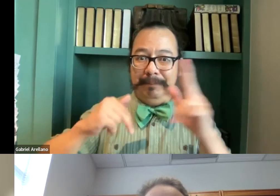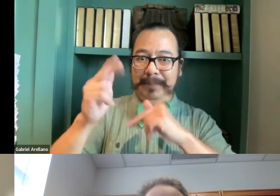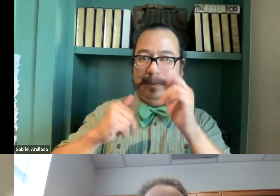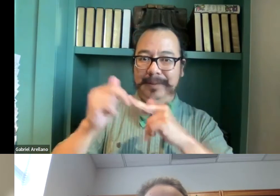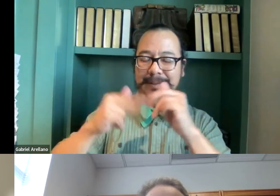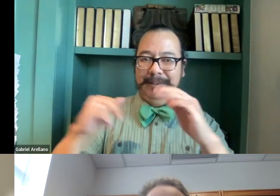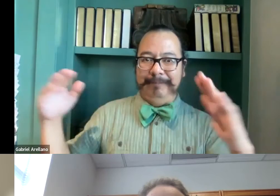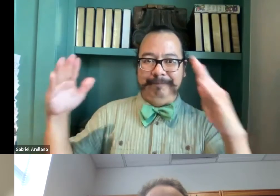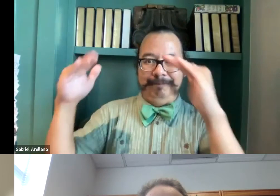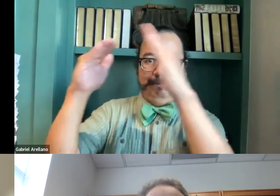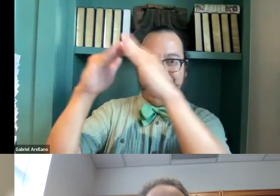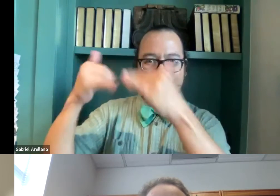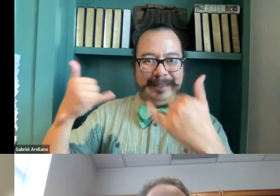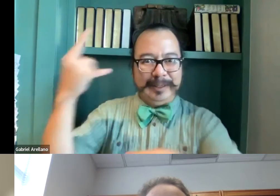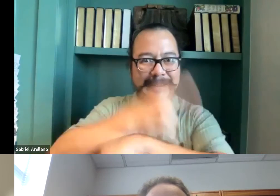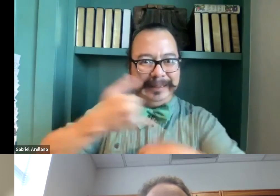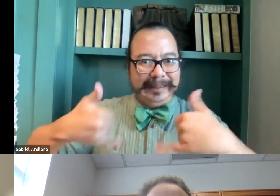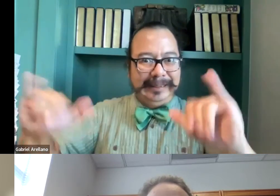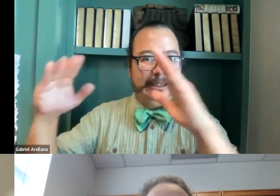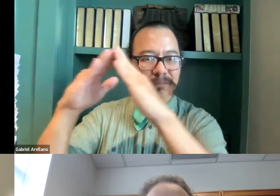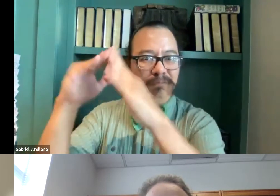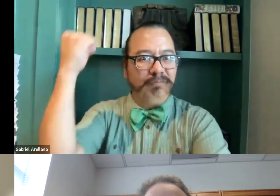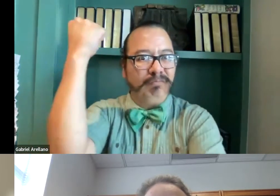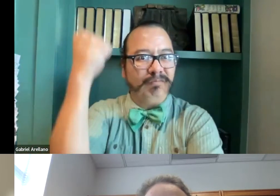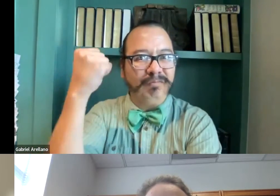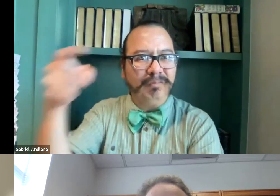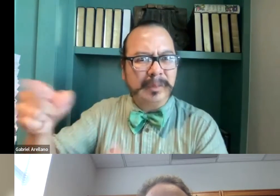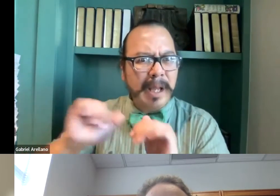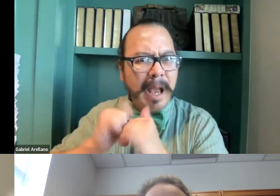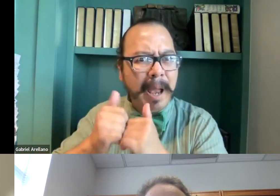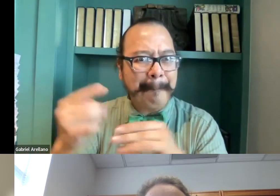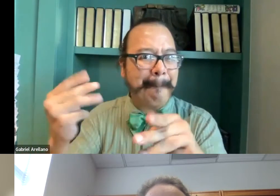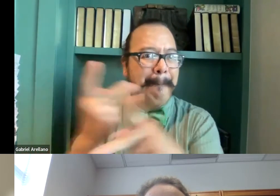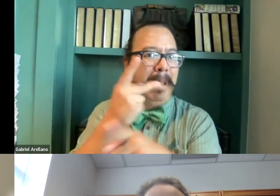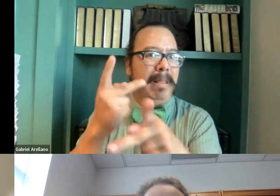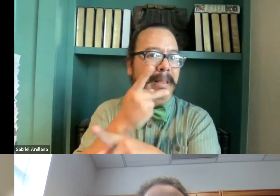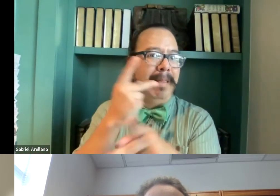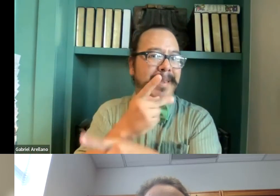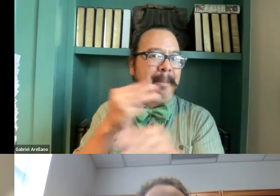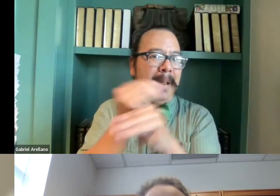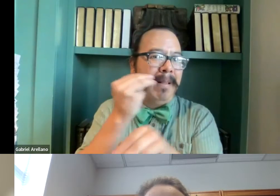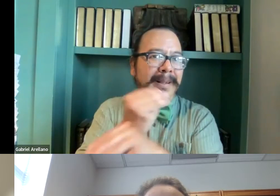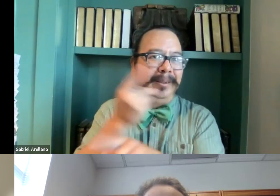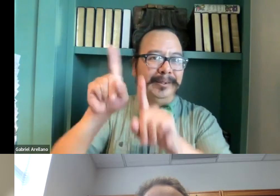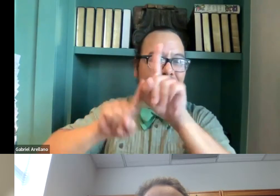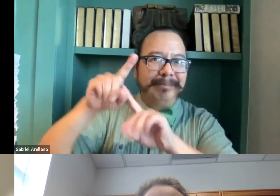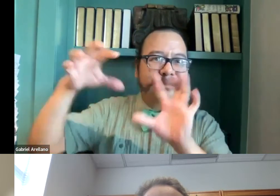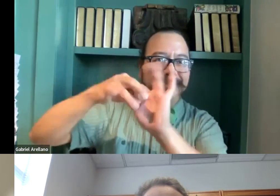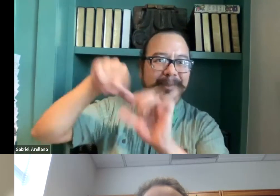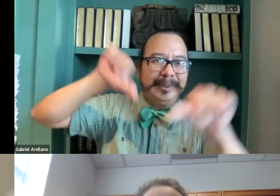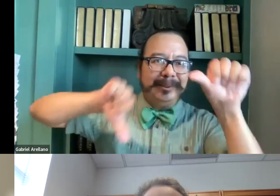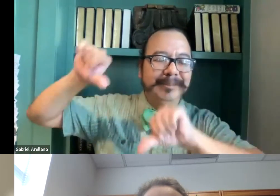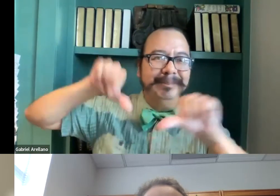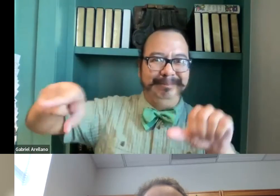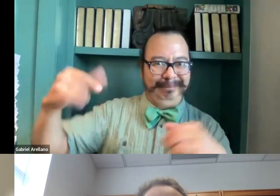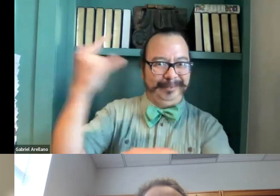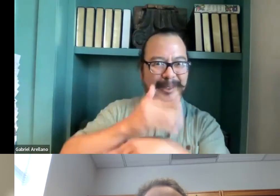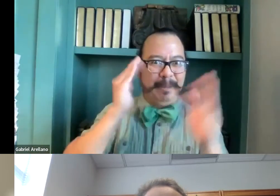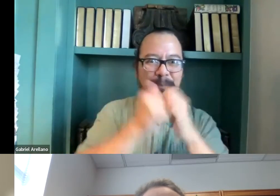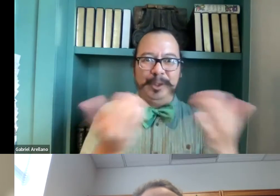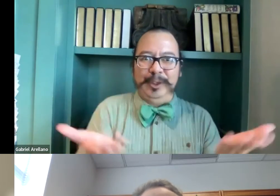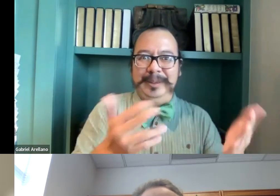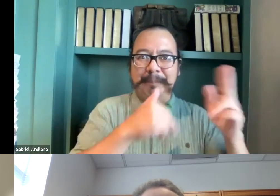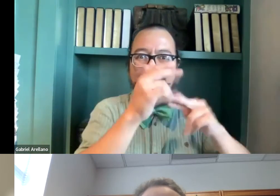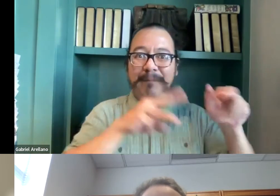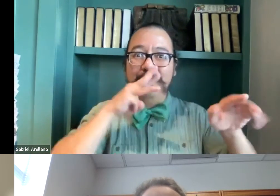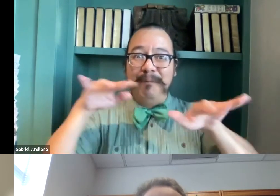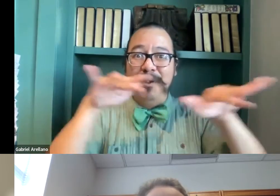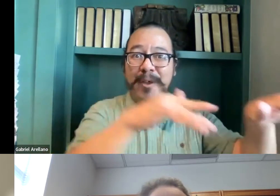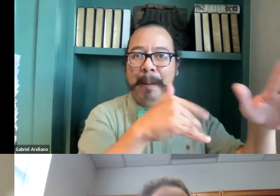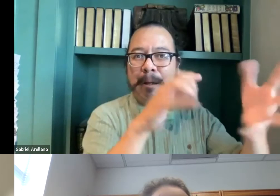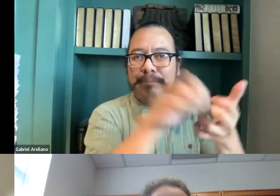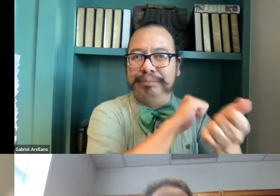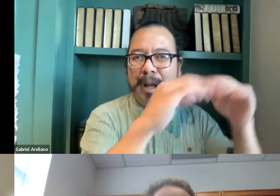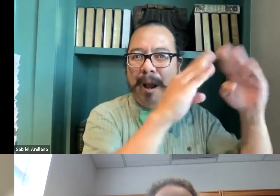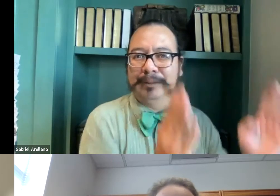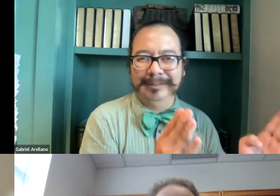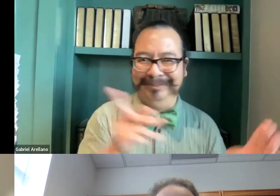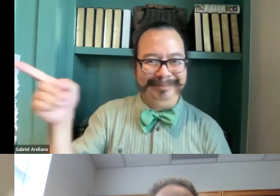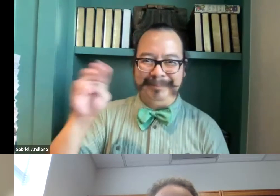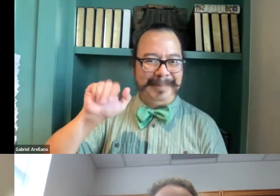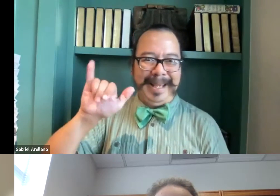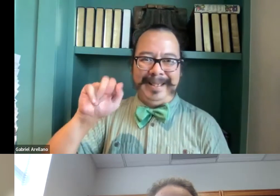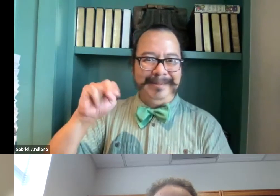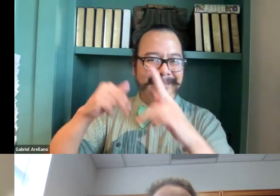Sign Language Interpreter | Paola Morales del Castillo, they: the Mayan people, for example, as No. They, We have pyramids that still stand uh in existence today. Uh, and all of that is was achieved through math and science.